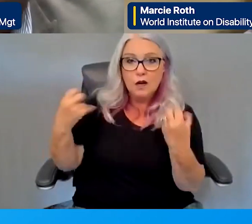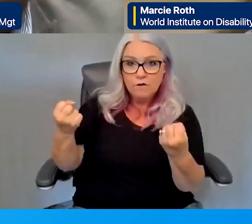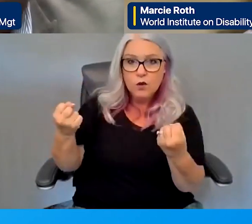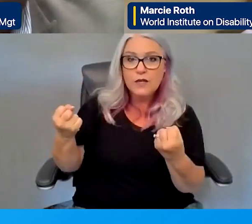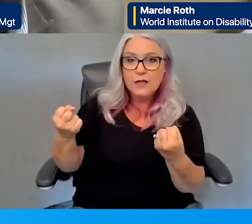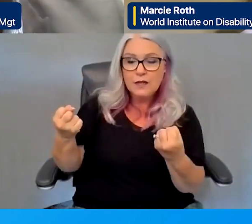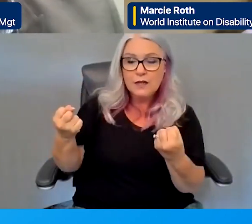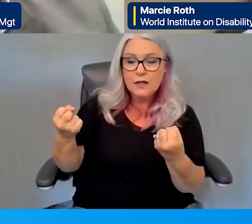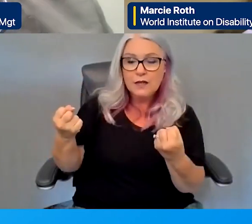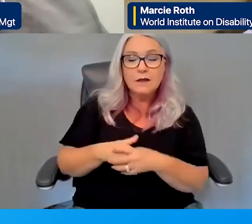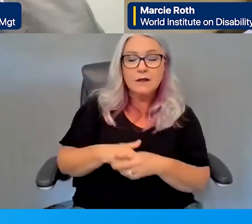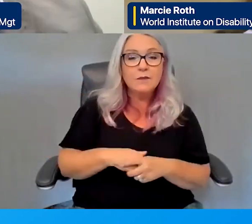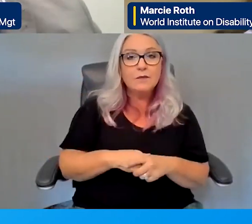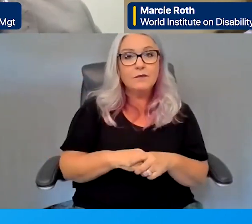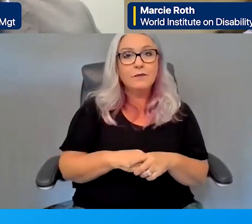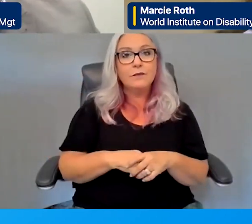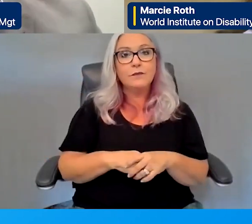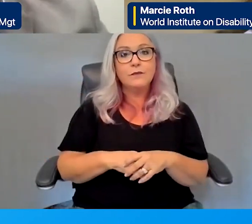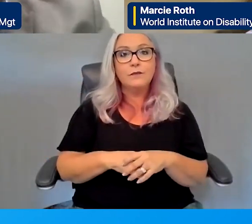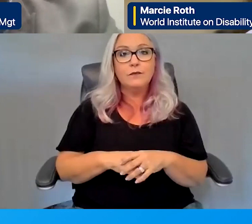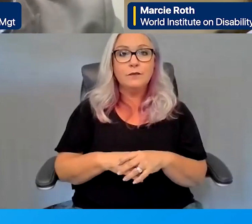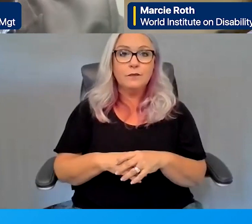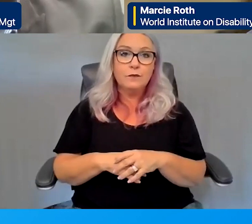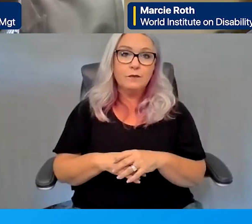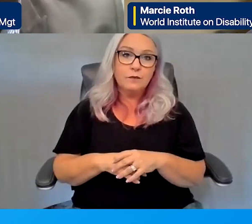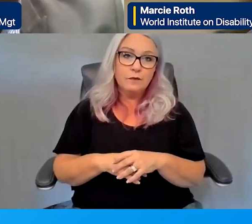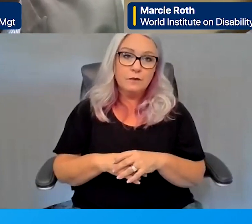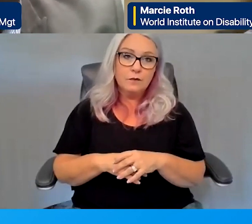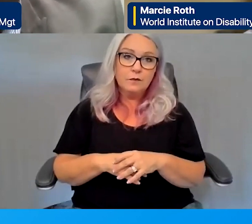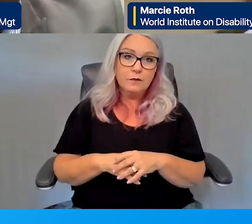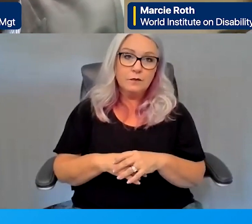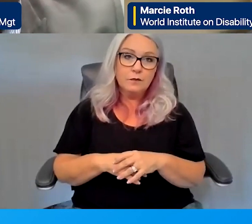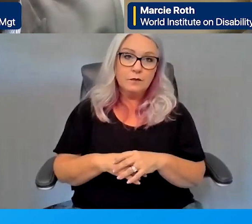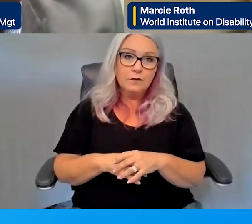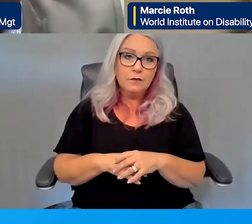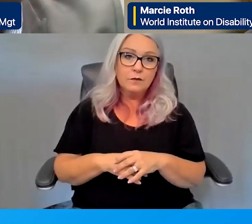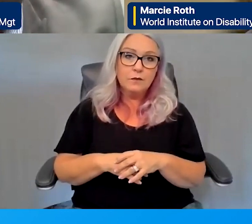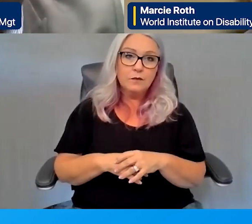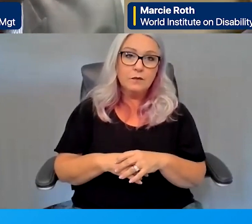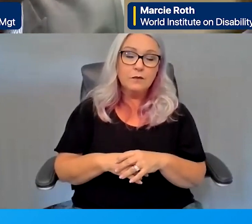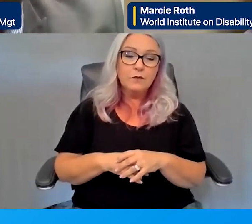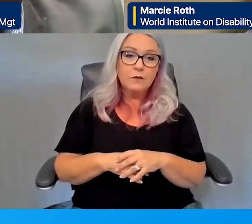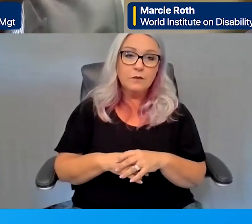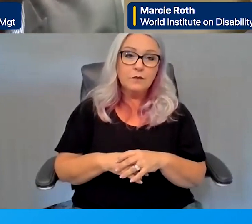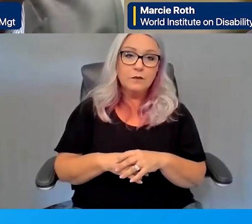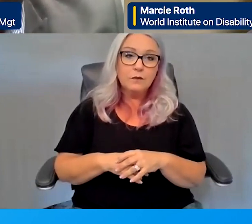There are in addition to the building codes, there are many